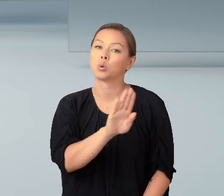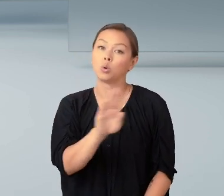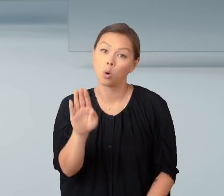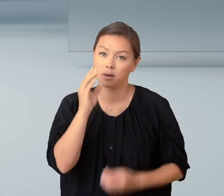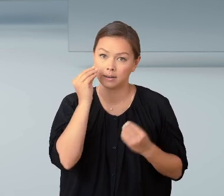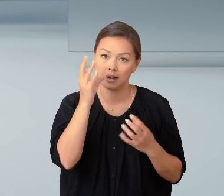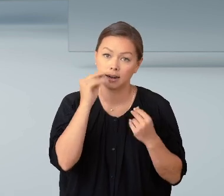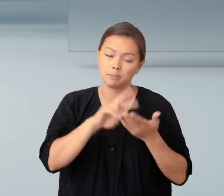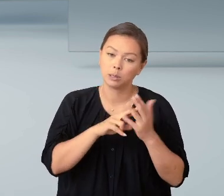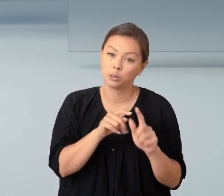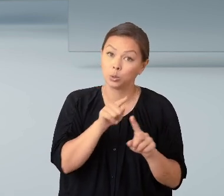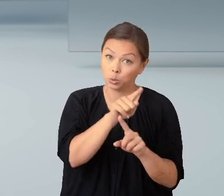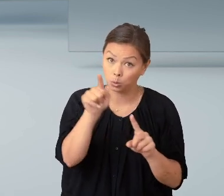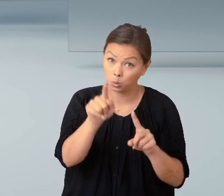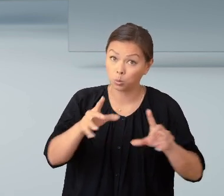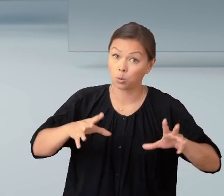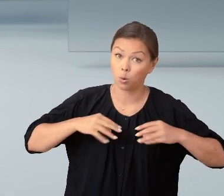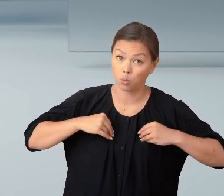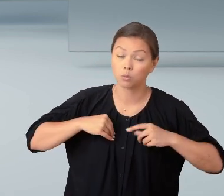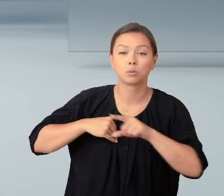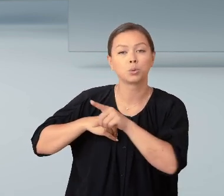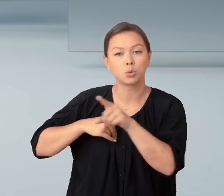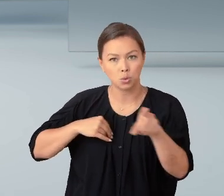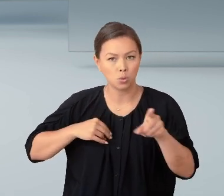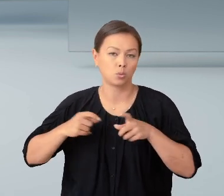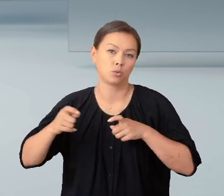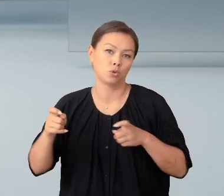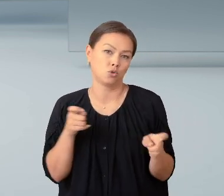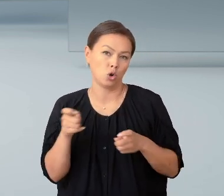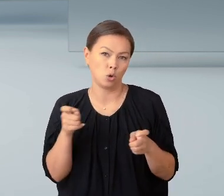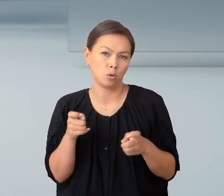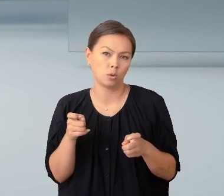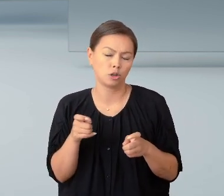to own and control, your data, to choose how you want to leverage